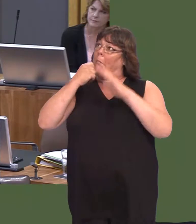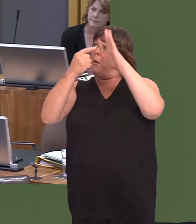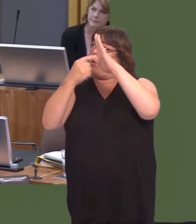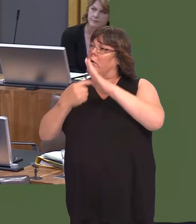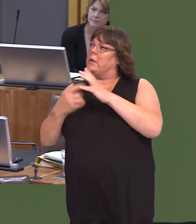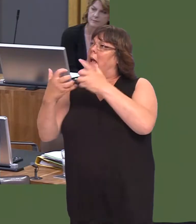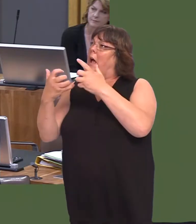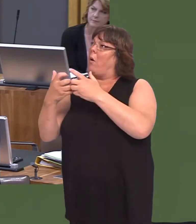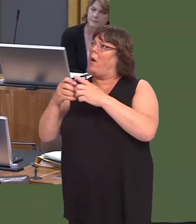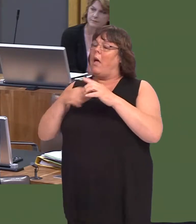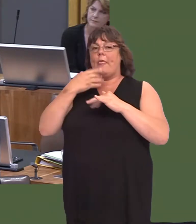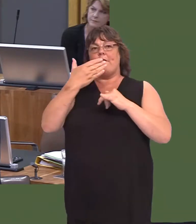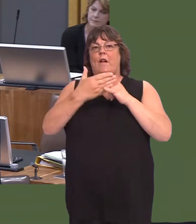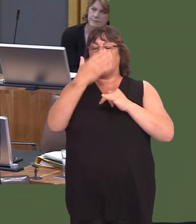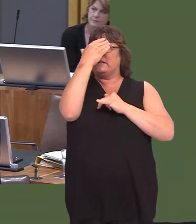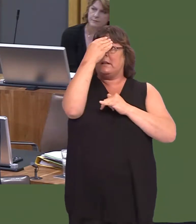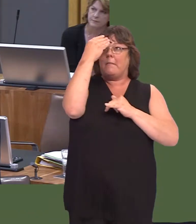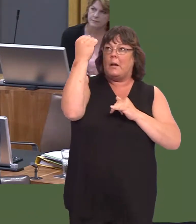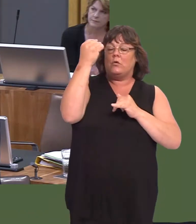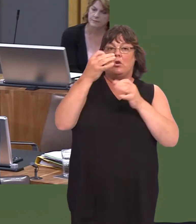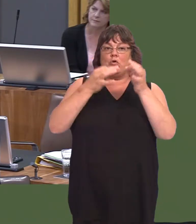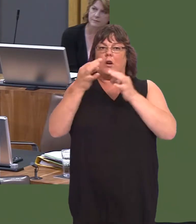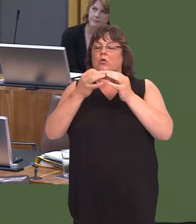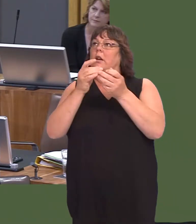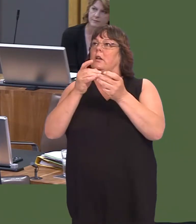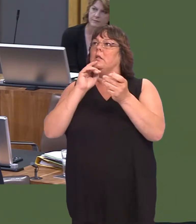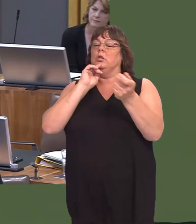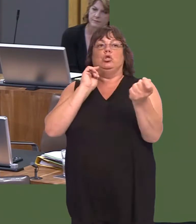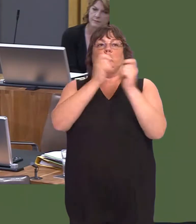the final dementia strategy, it will be as transformational as we all want to see?